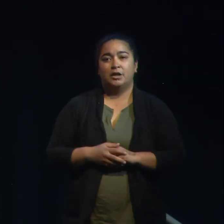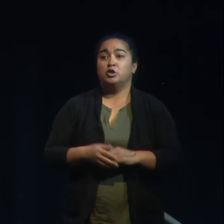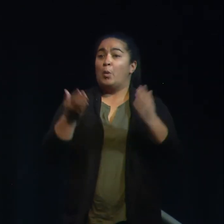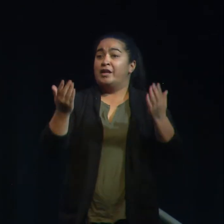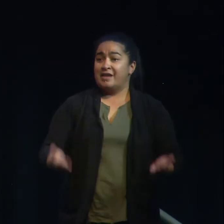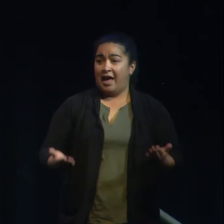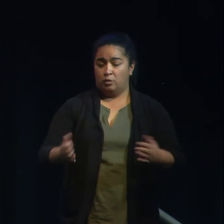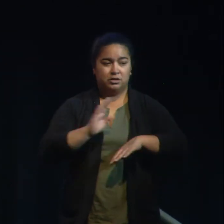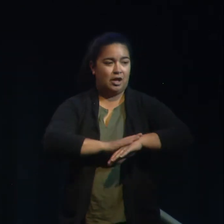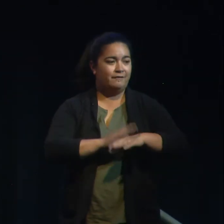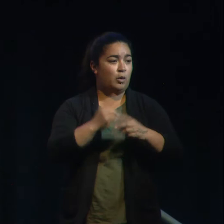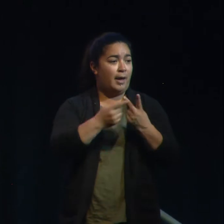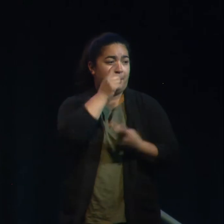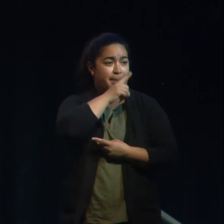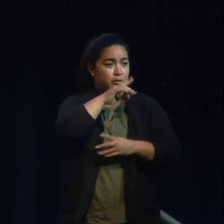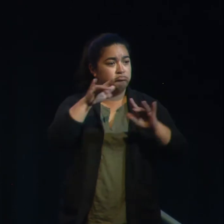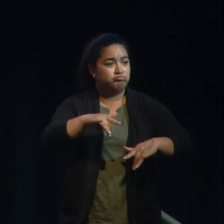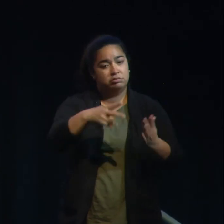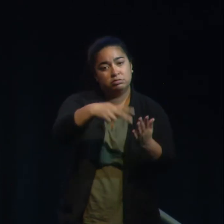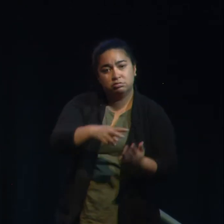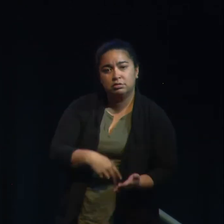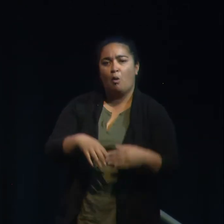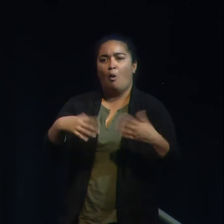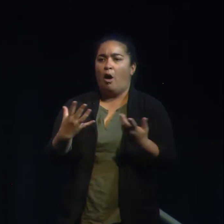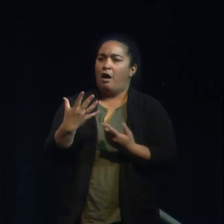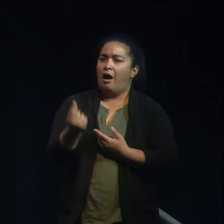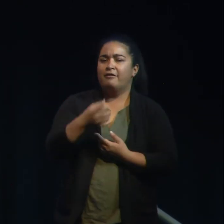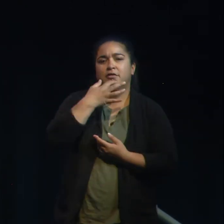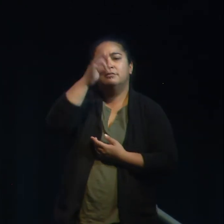people who haven't yet had an opportunity to have a say to be involved and to share